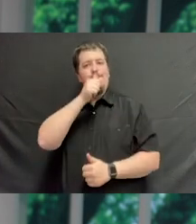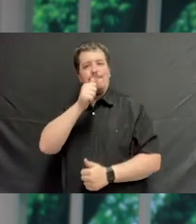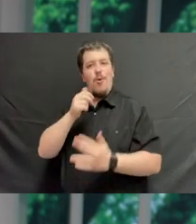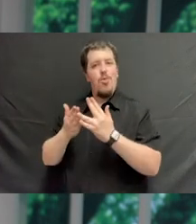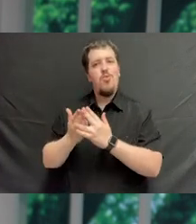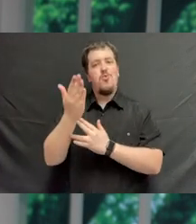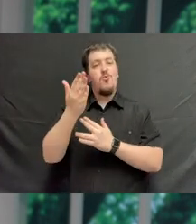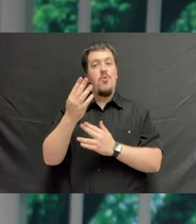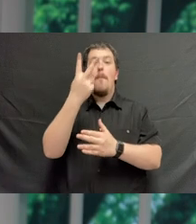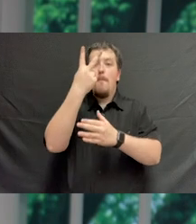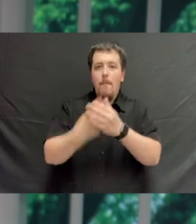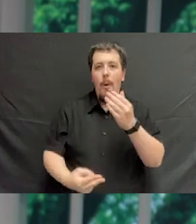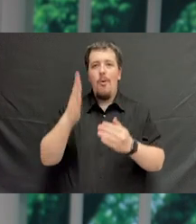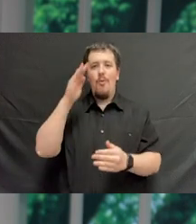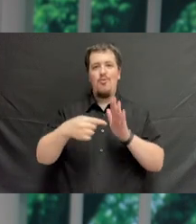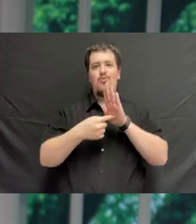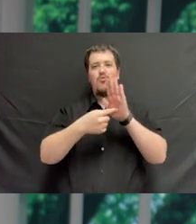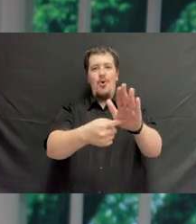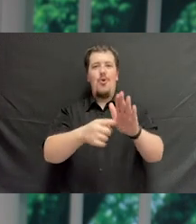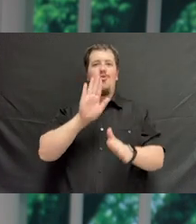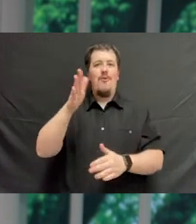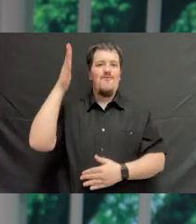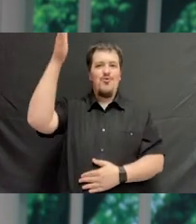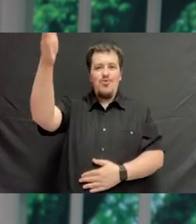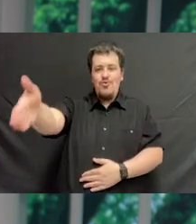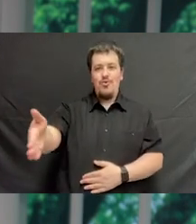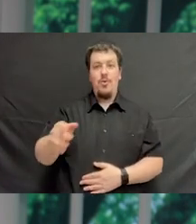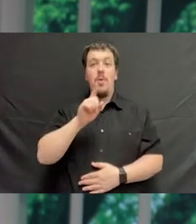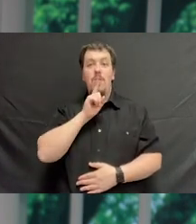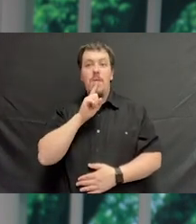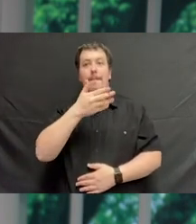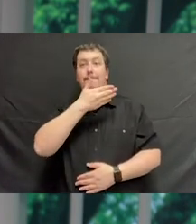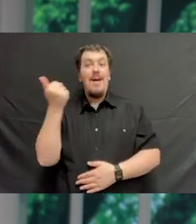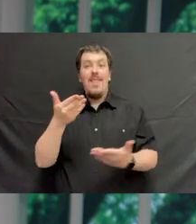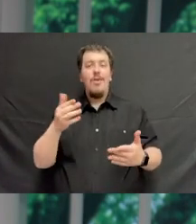Both will be a measure of your future. The best thing is that you've gone to a wonderful university